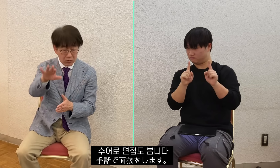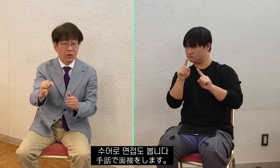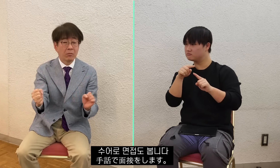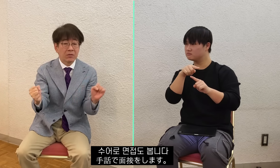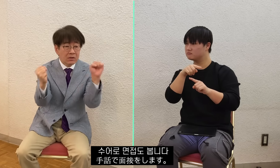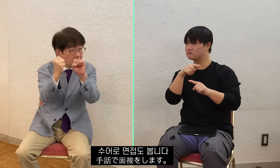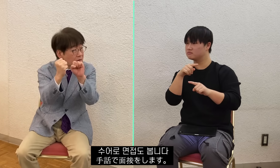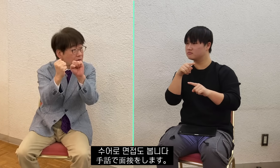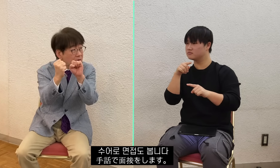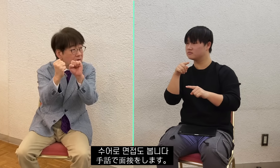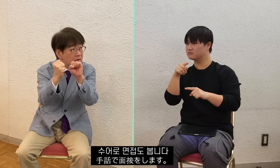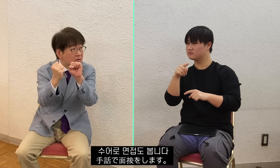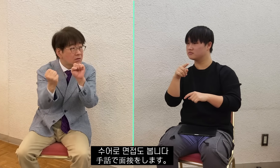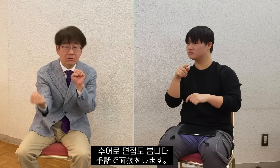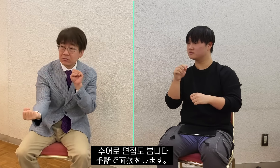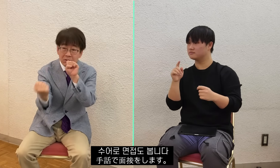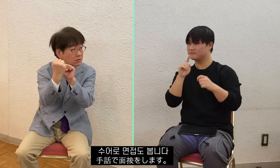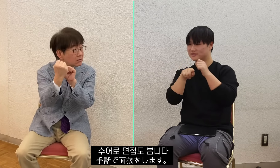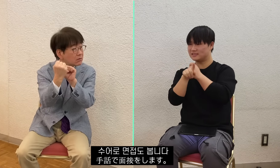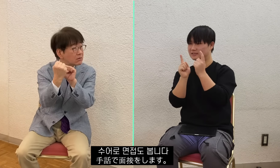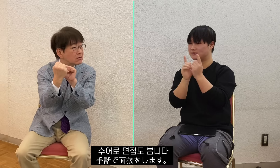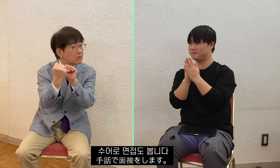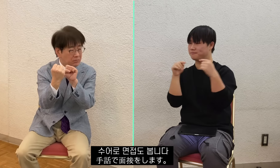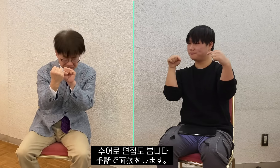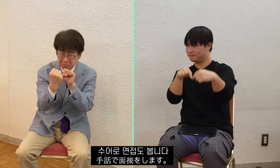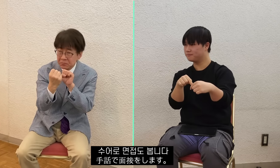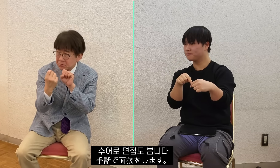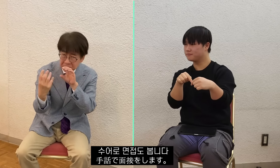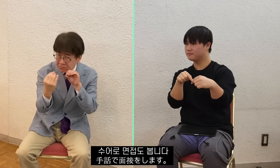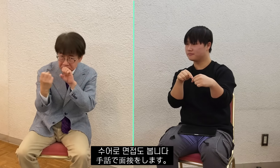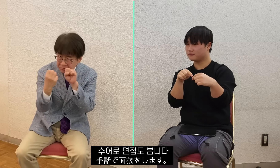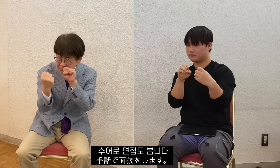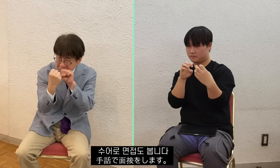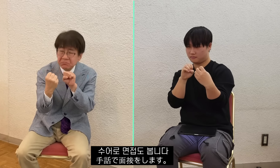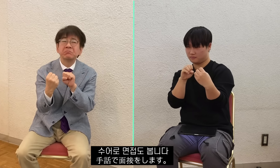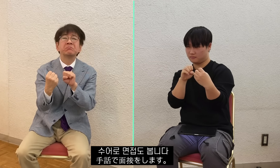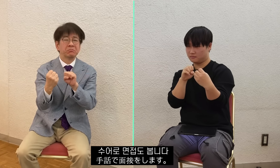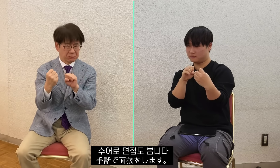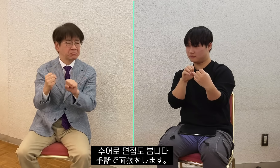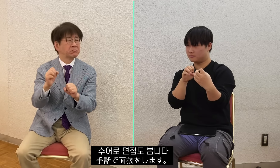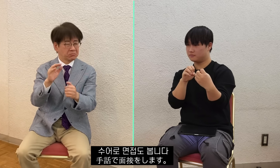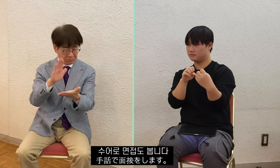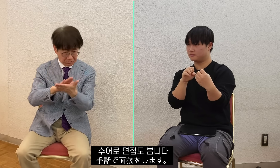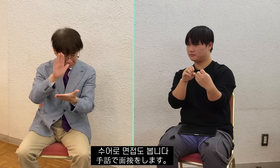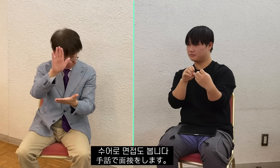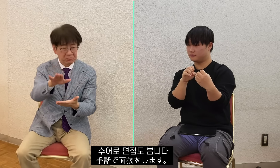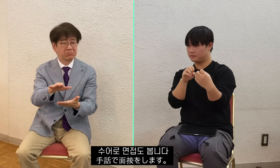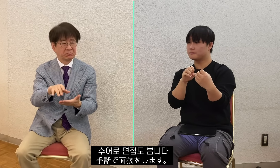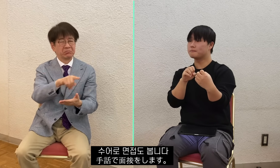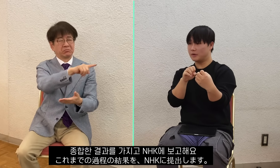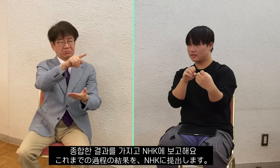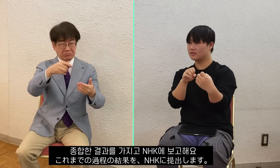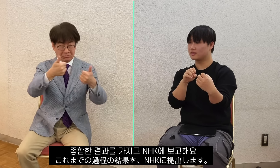You will also be interviewed in sign language.